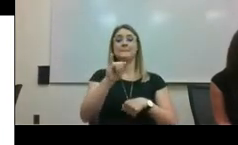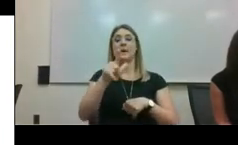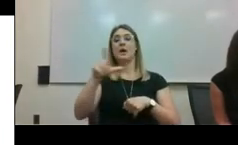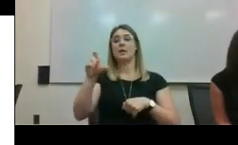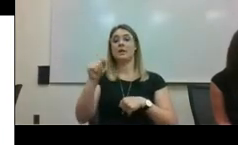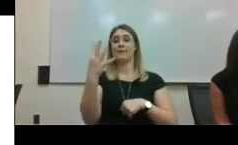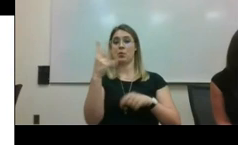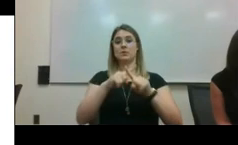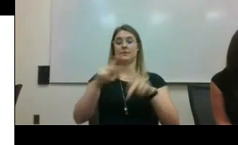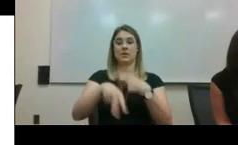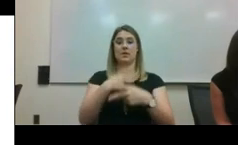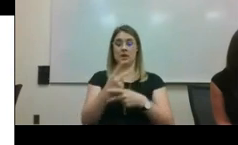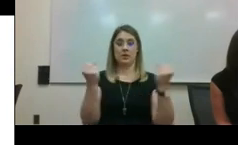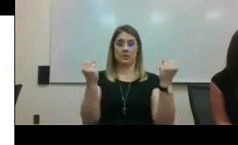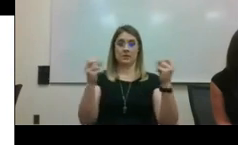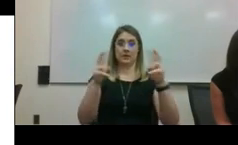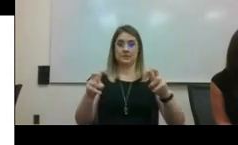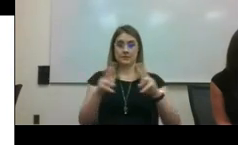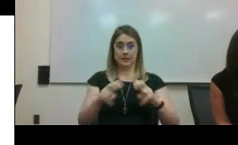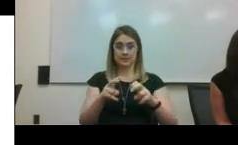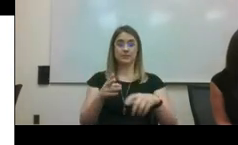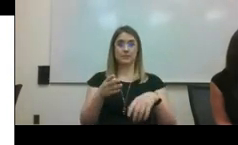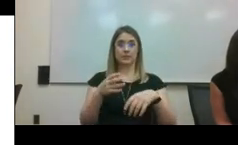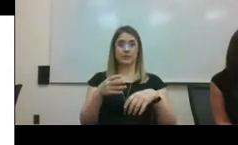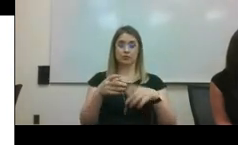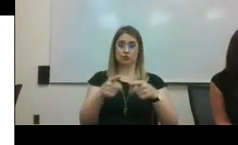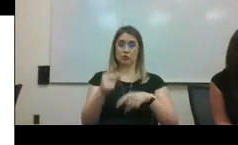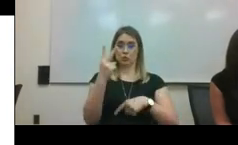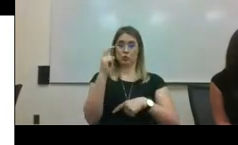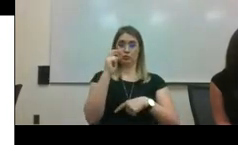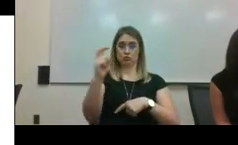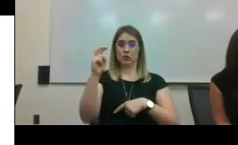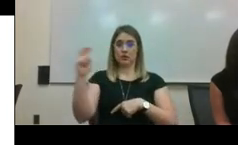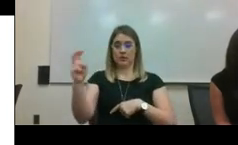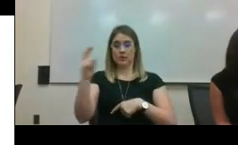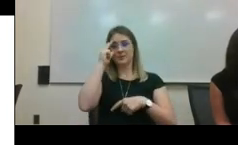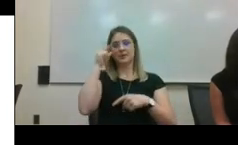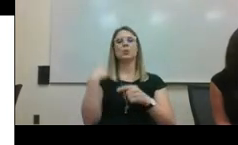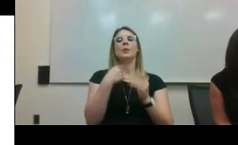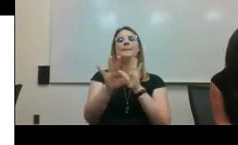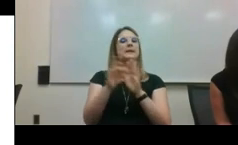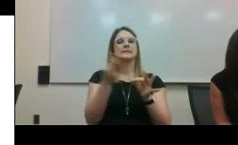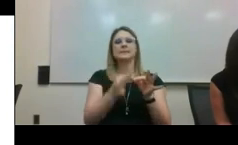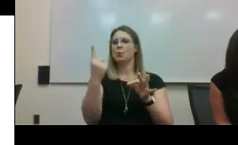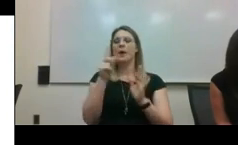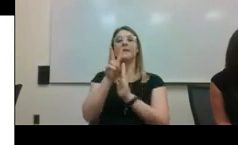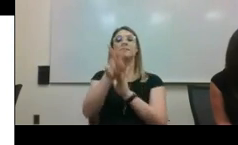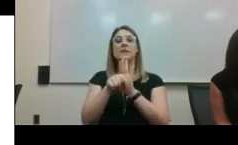in Morocco over two trips and we landed on this pretty simple one. It was a video where they would see the sign